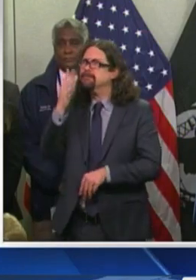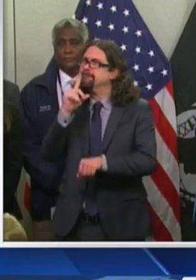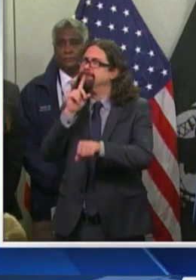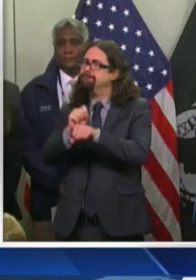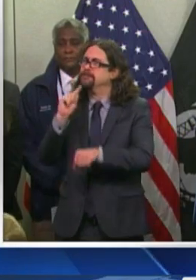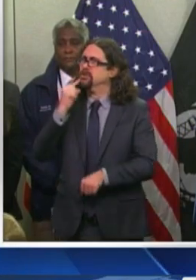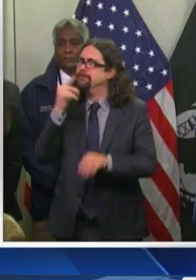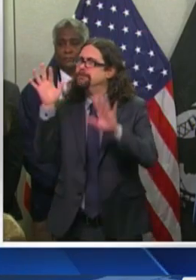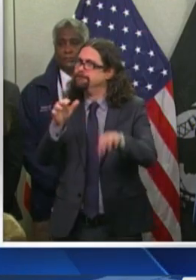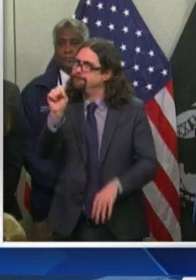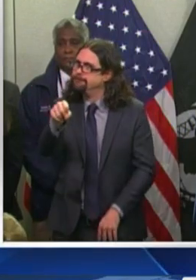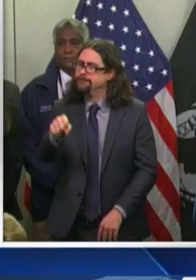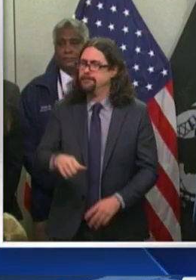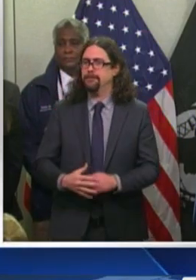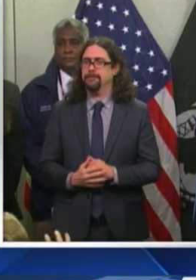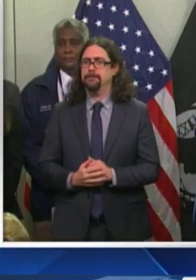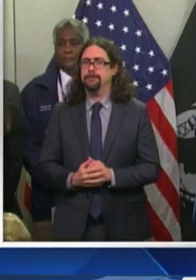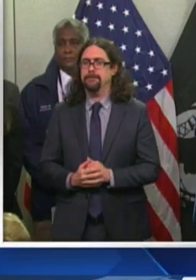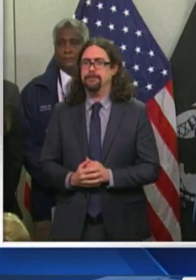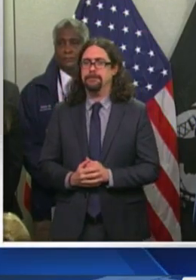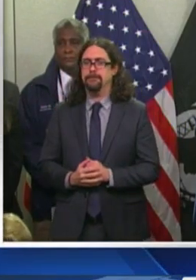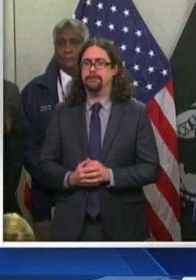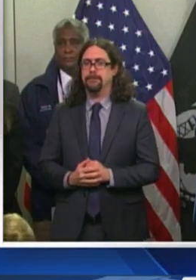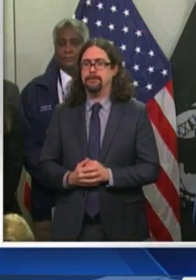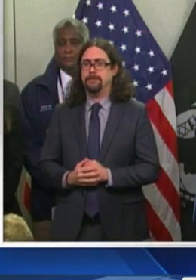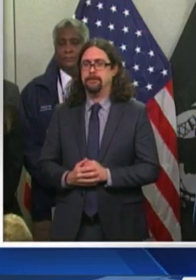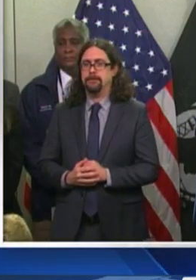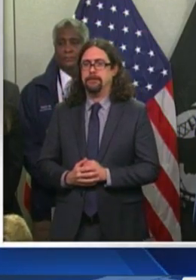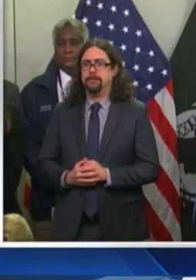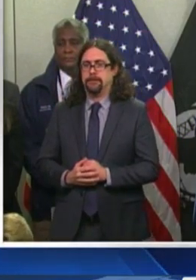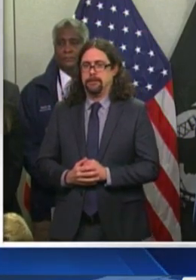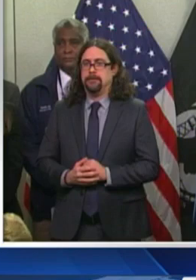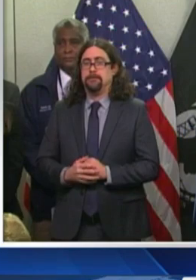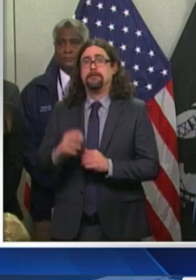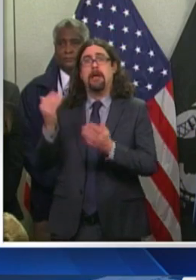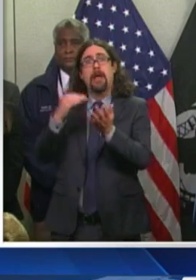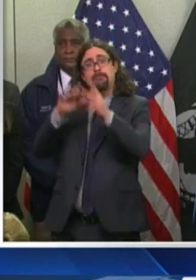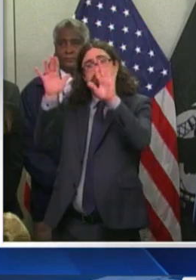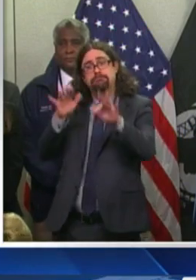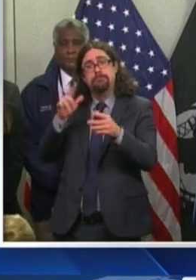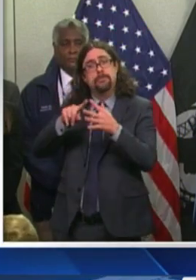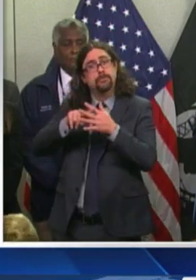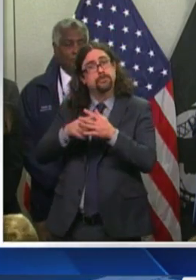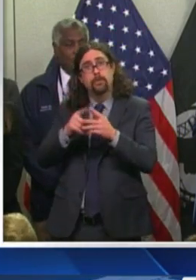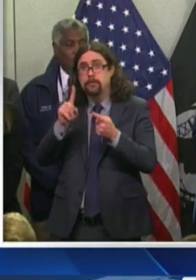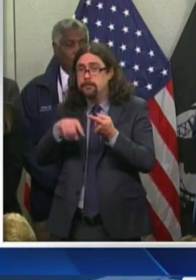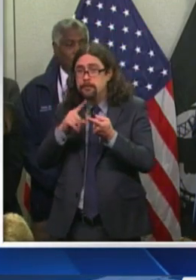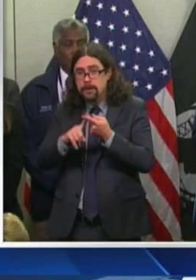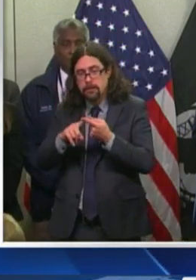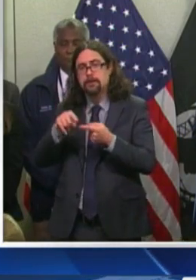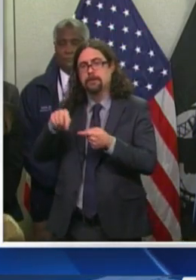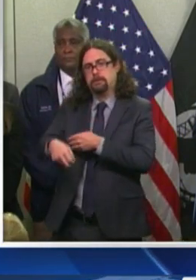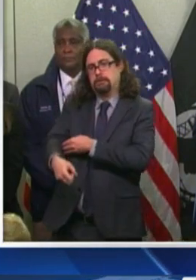EARLIER STORM. AT THIS MOMENT WE BELIEVE WE WILL SEE SNOW BEGIN IN EARNEST